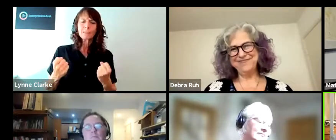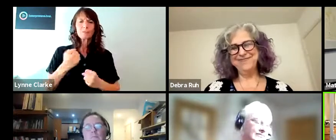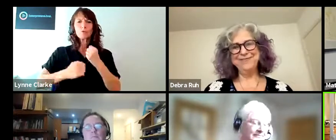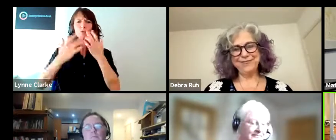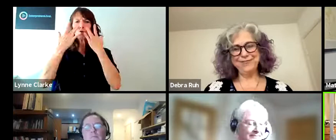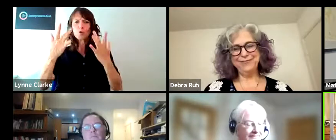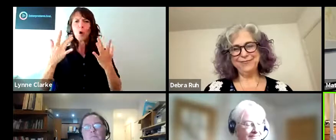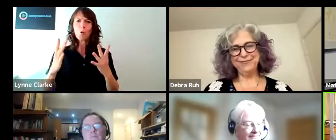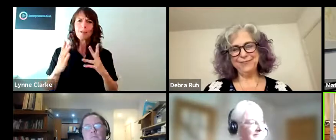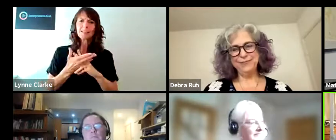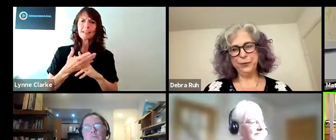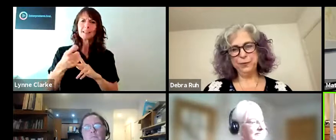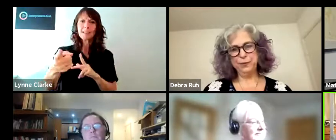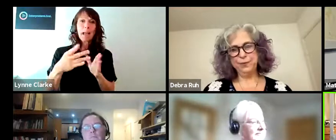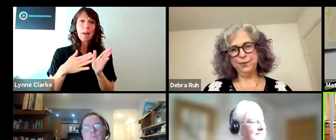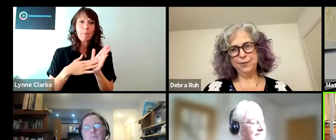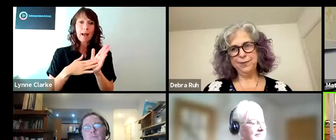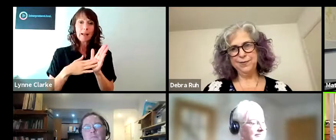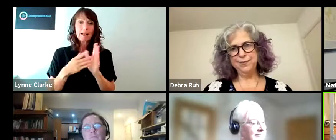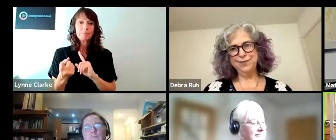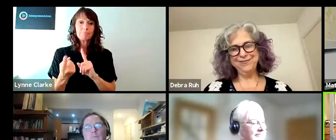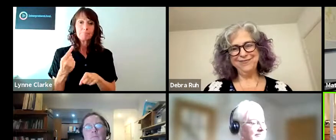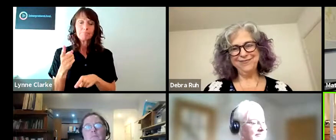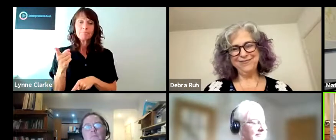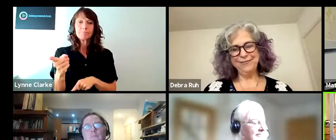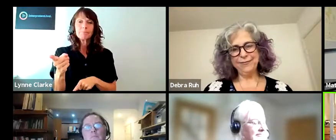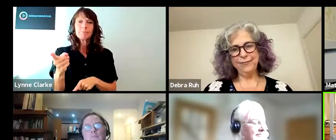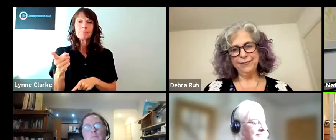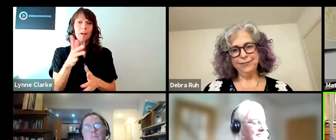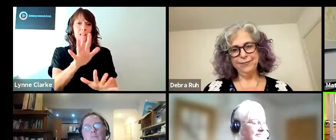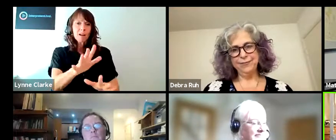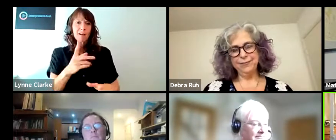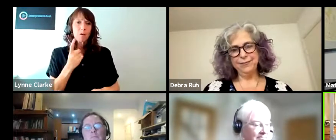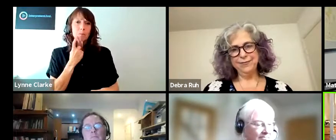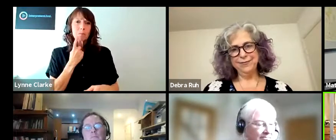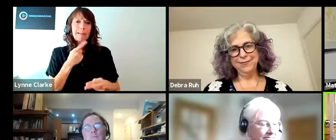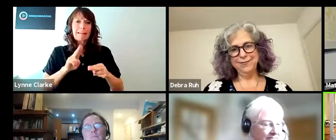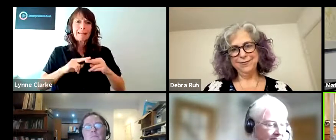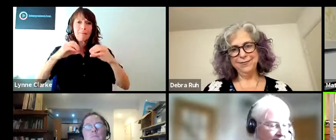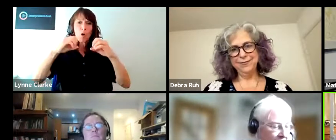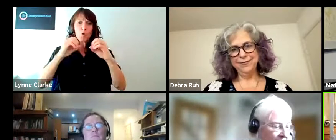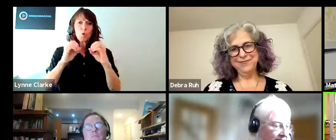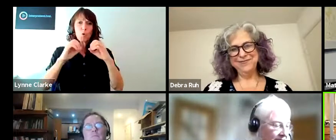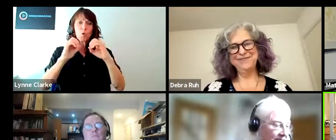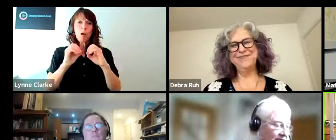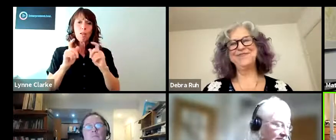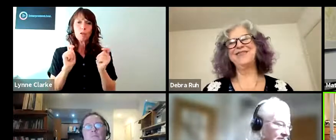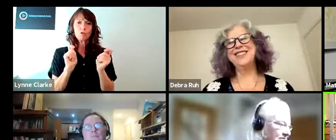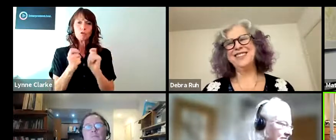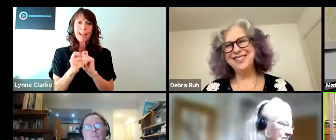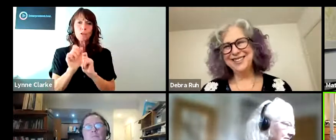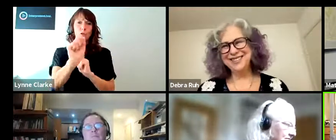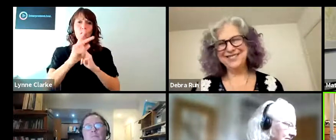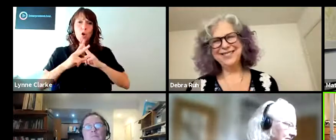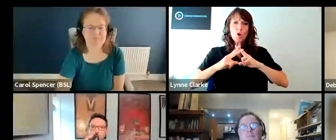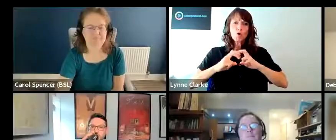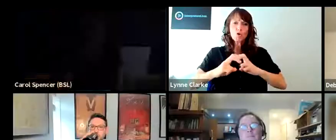Even easier than that. If we got Google to adjust the search ranking, so that the results